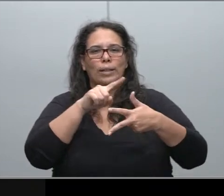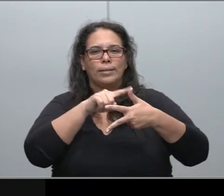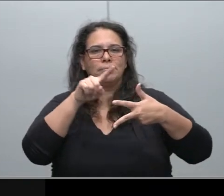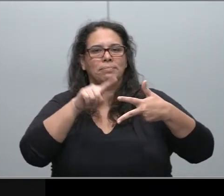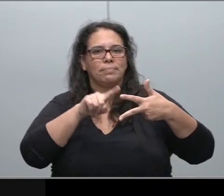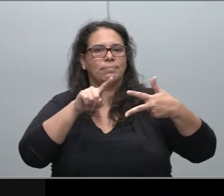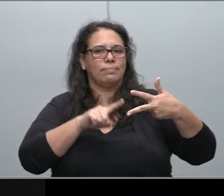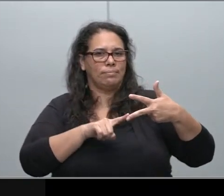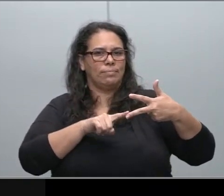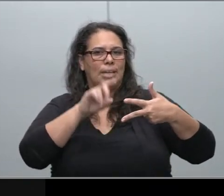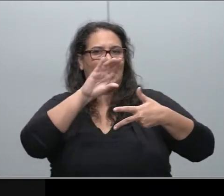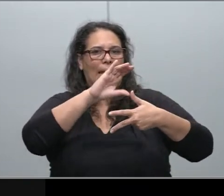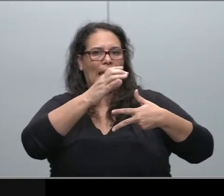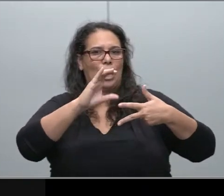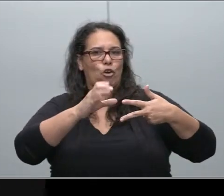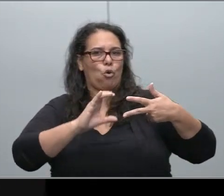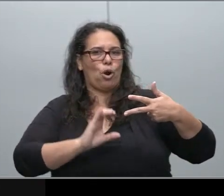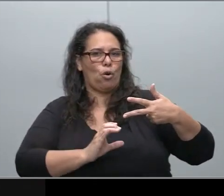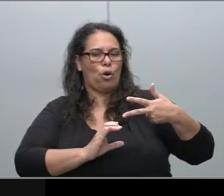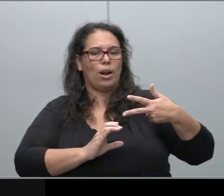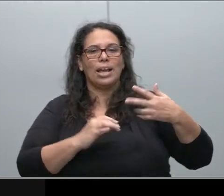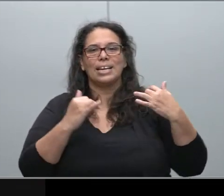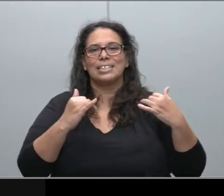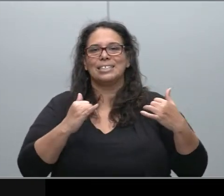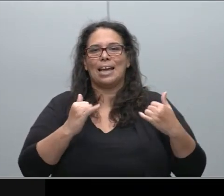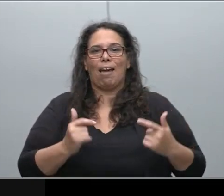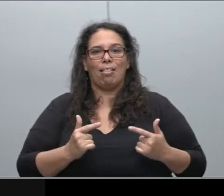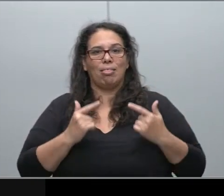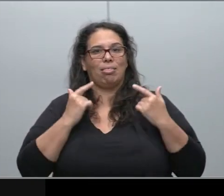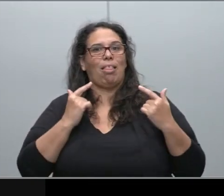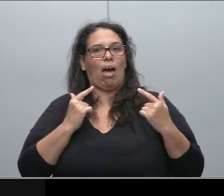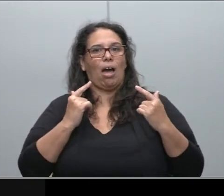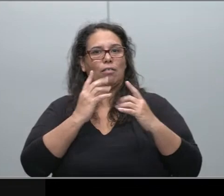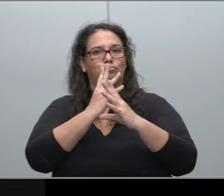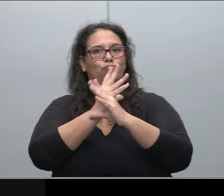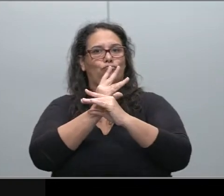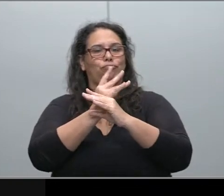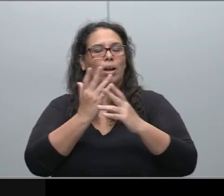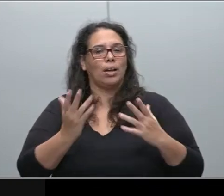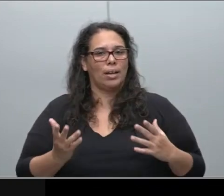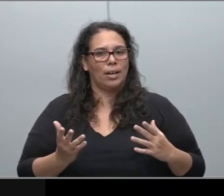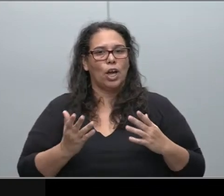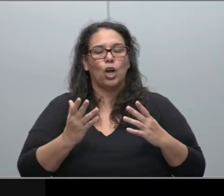we're going to ask for ideas around reopening of schools, when we get to that point.